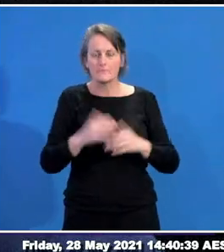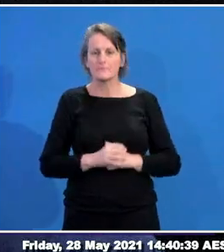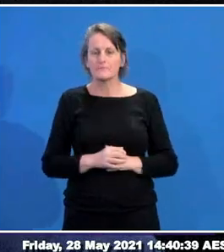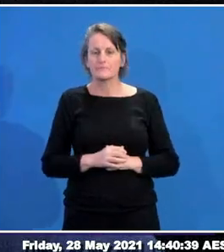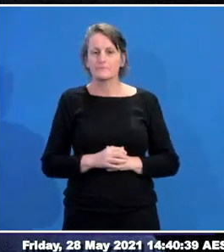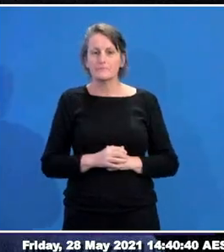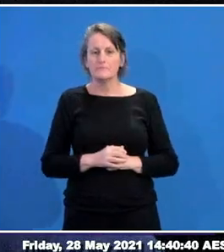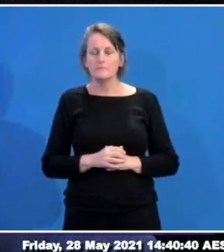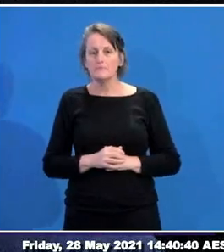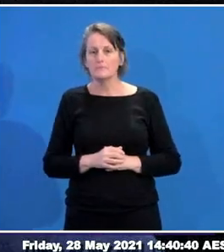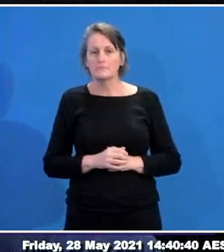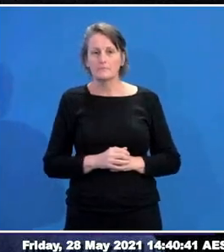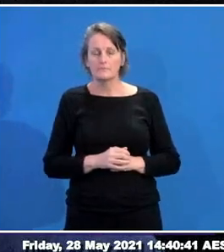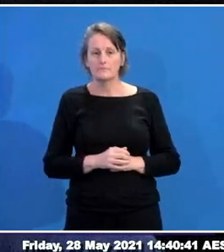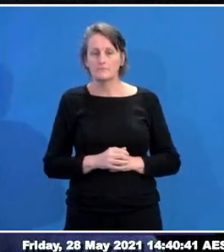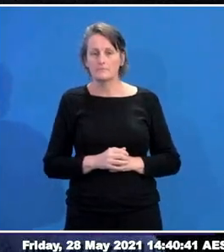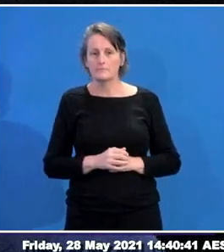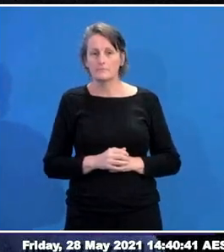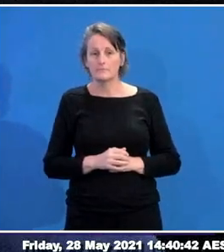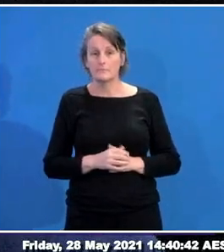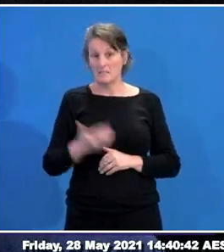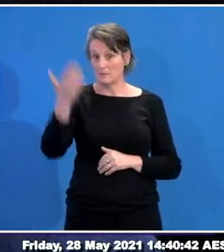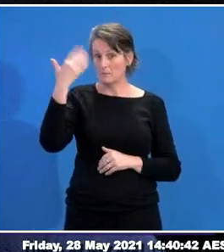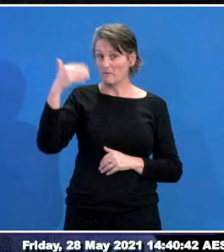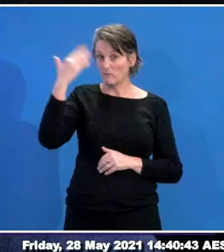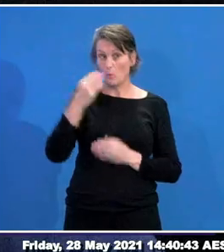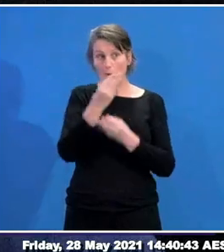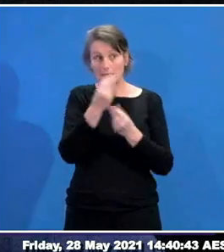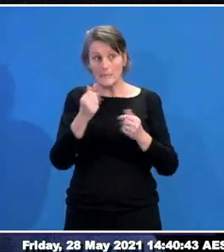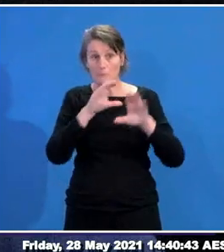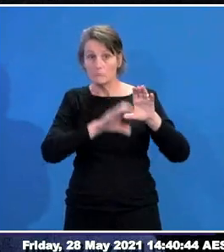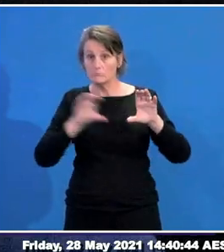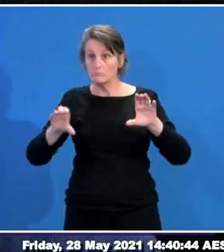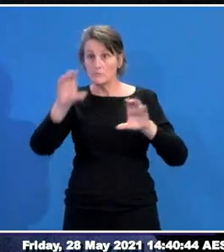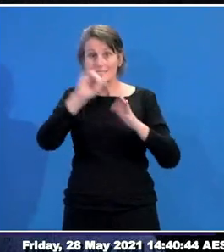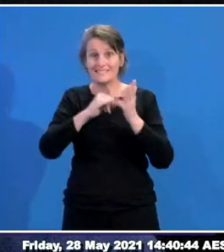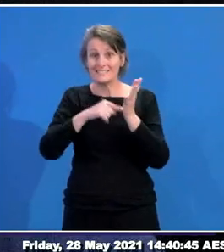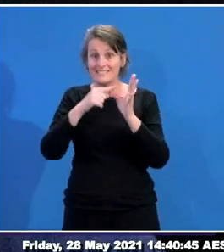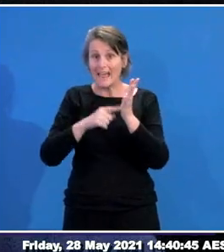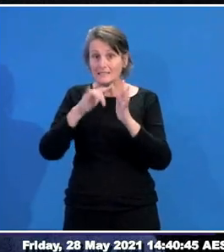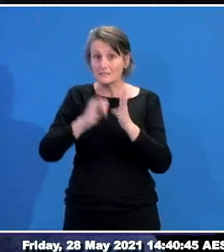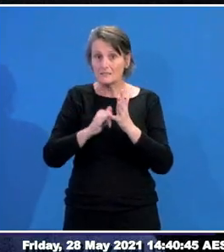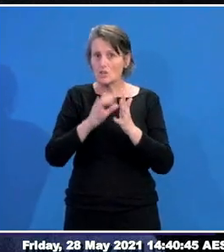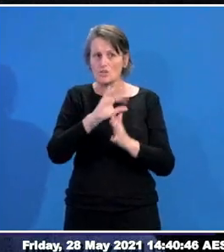In some States and Territories you didn't really have much statute-based quality